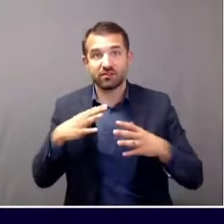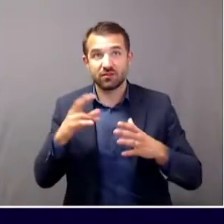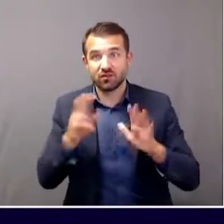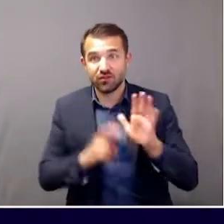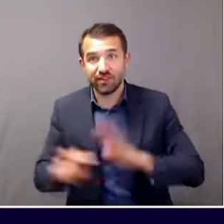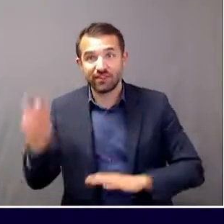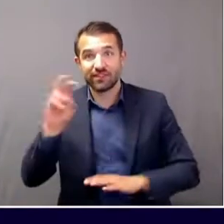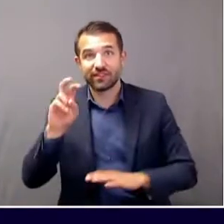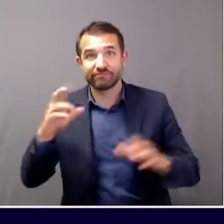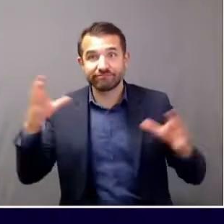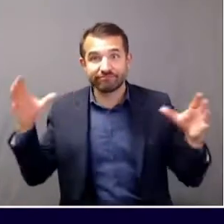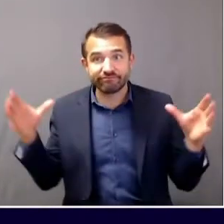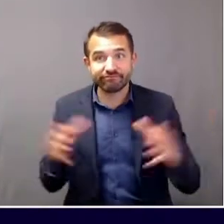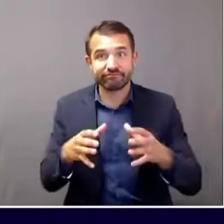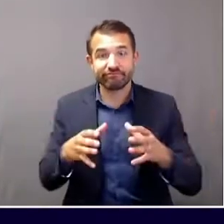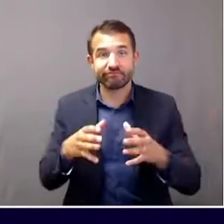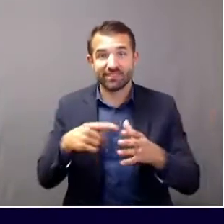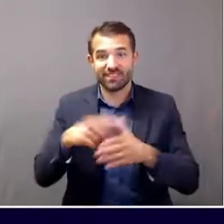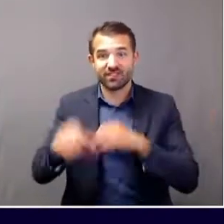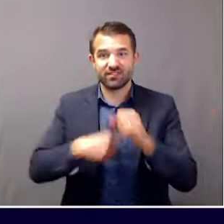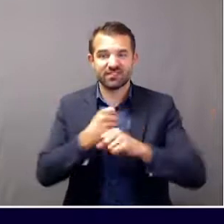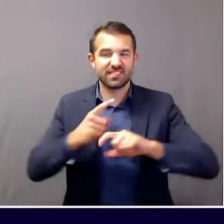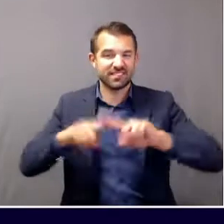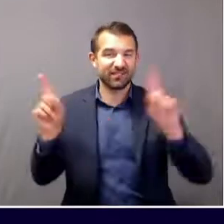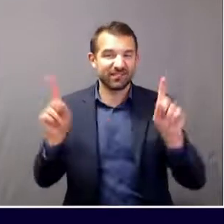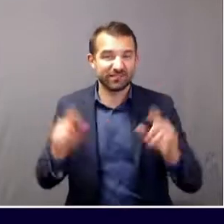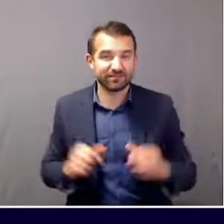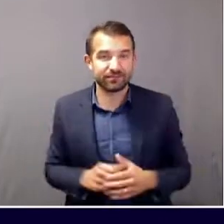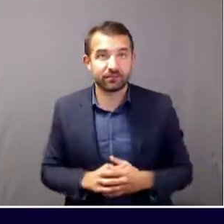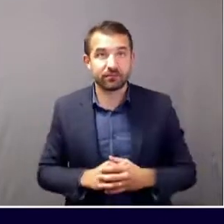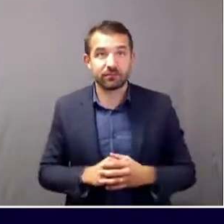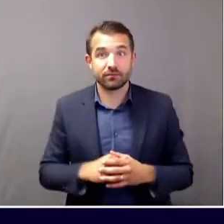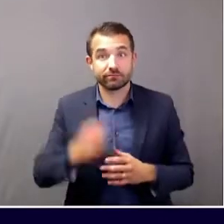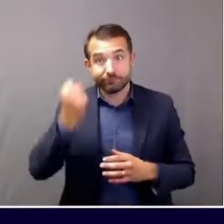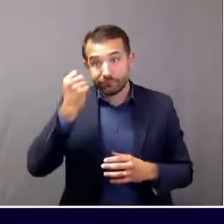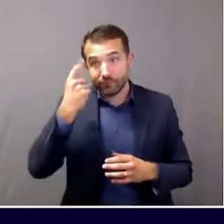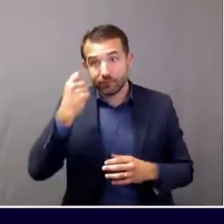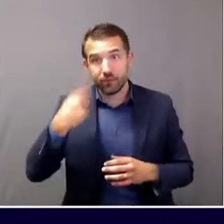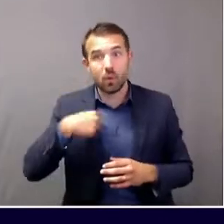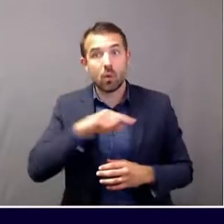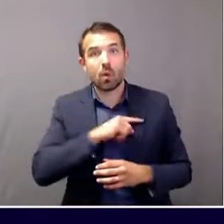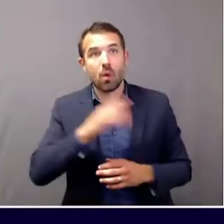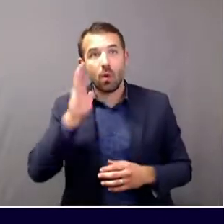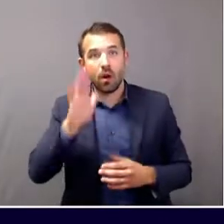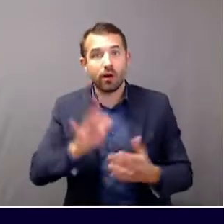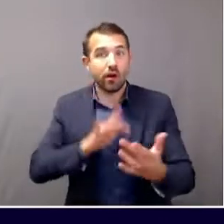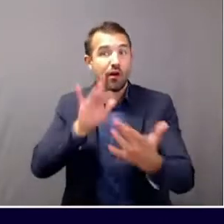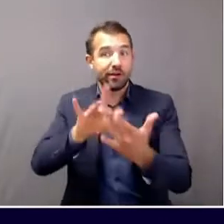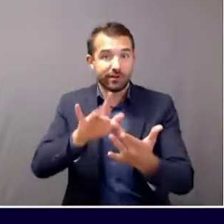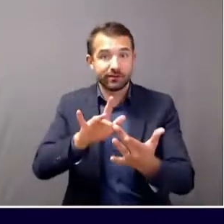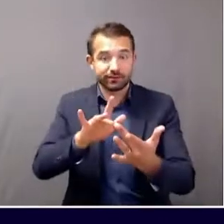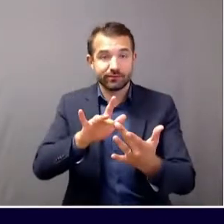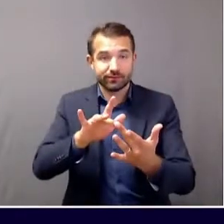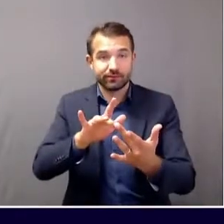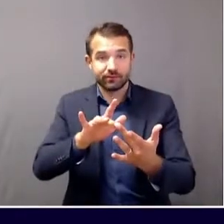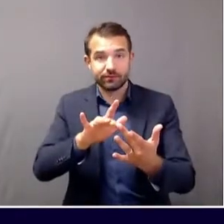look the same we can still try